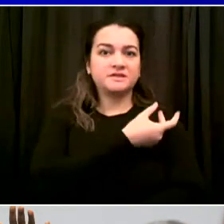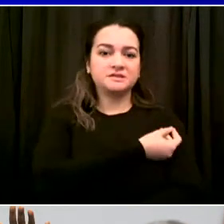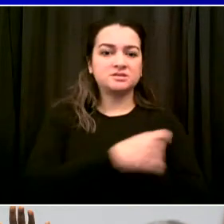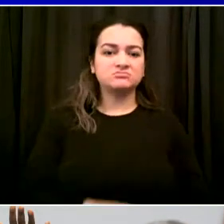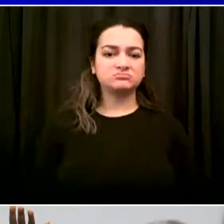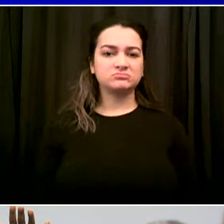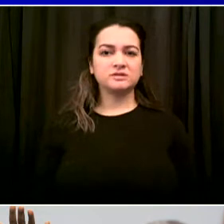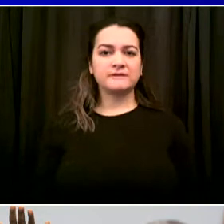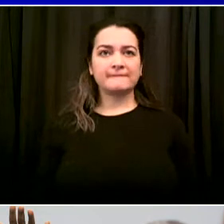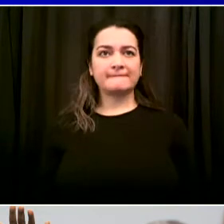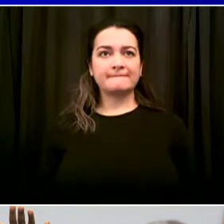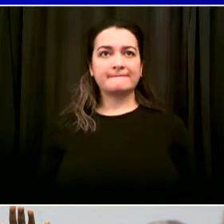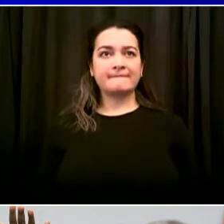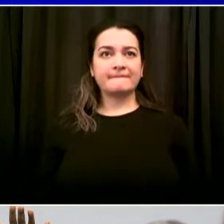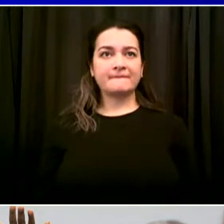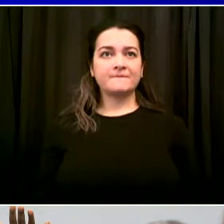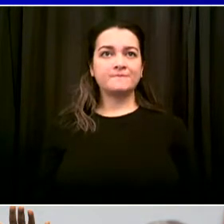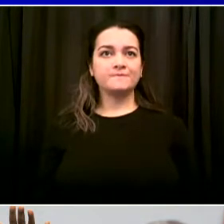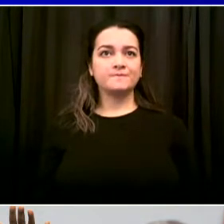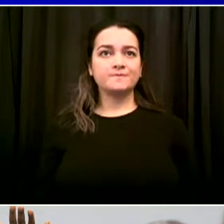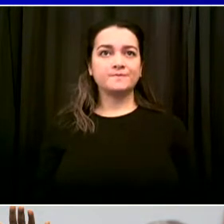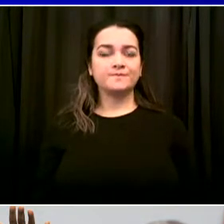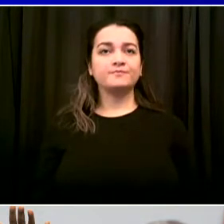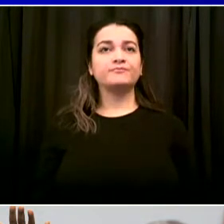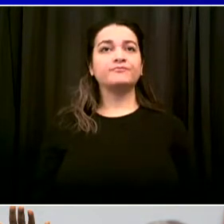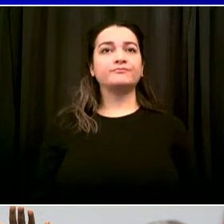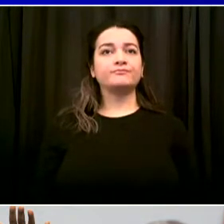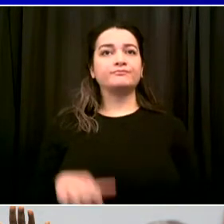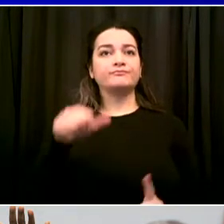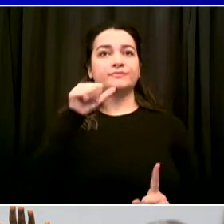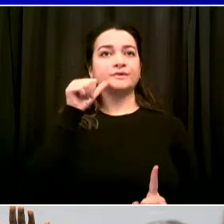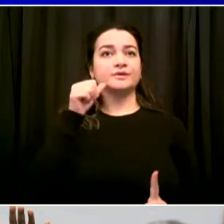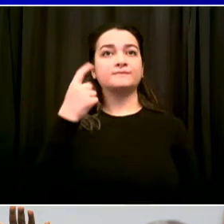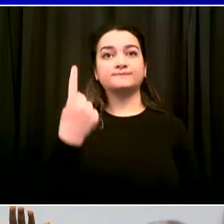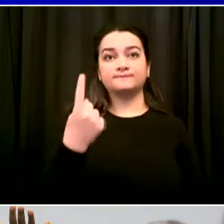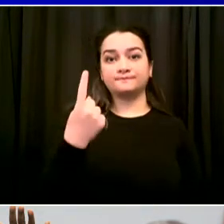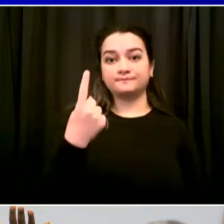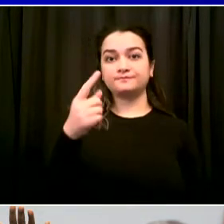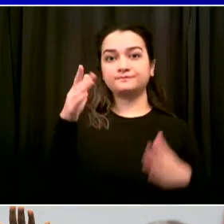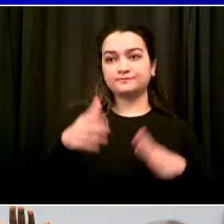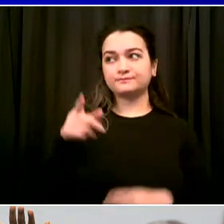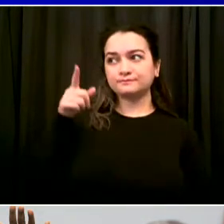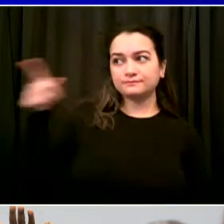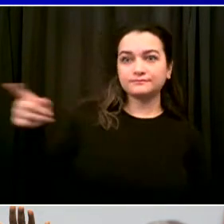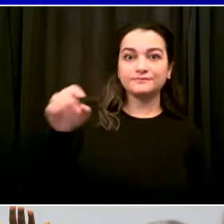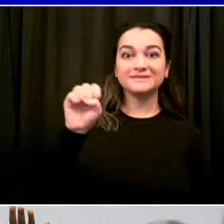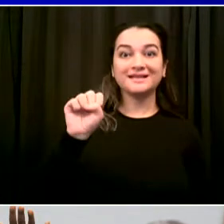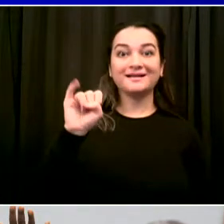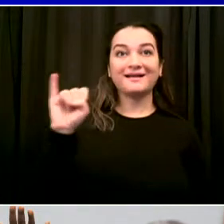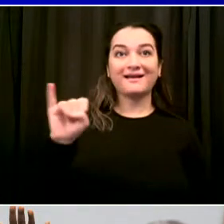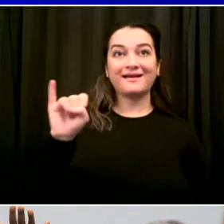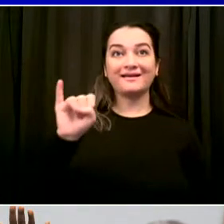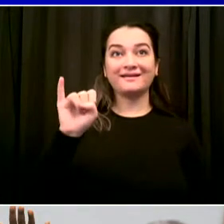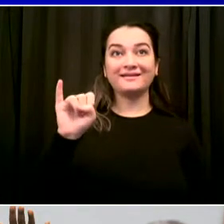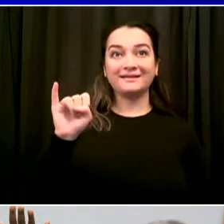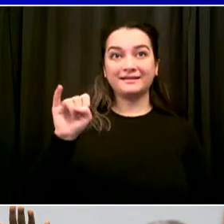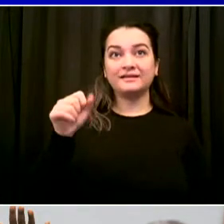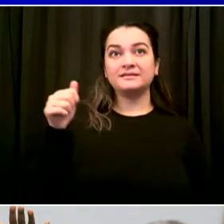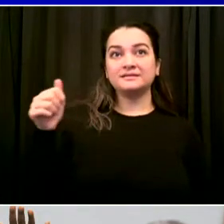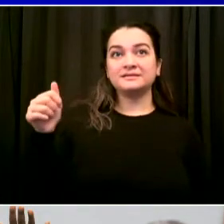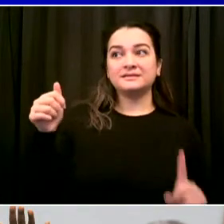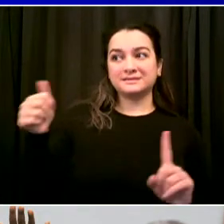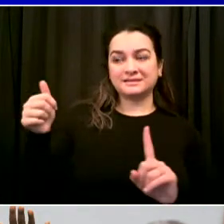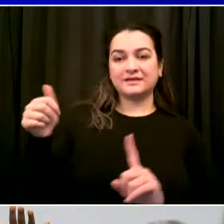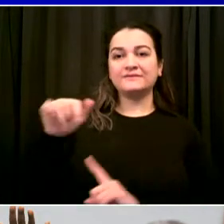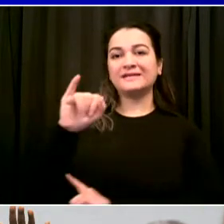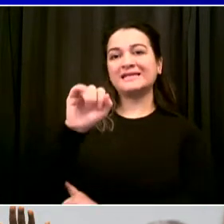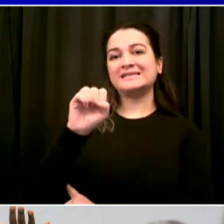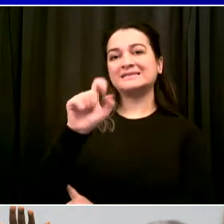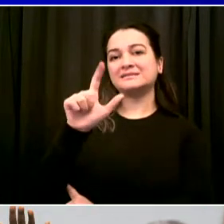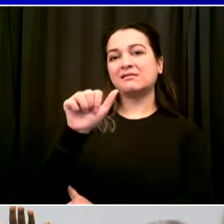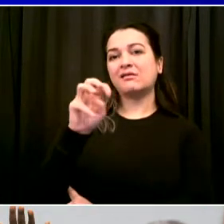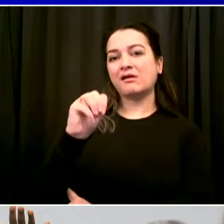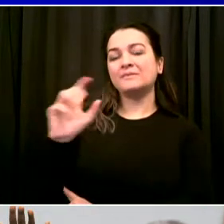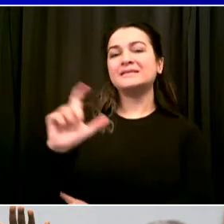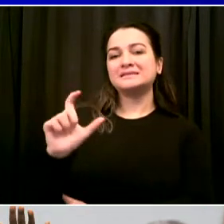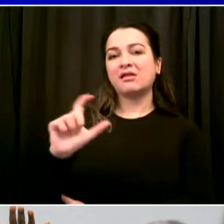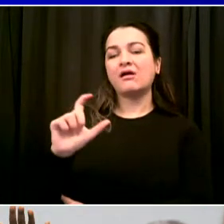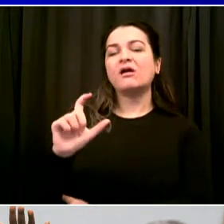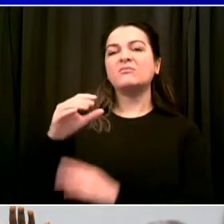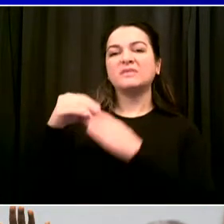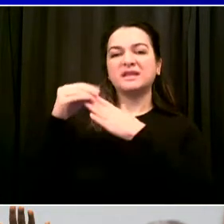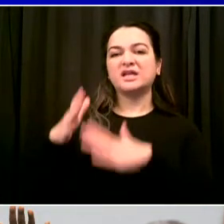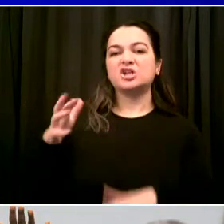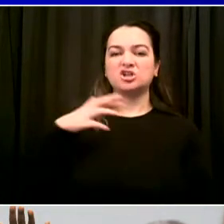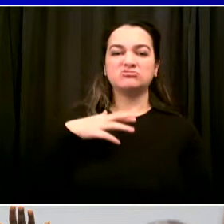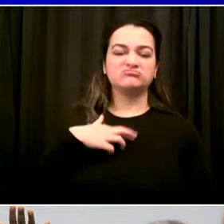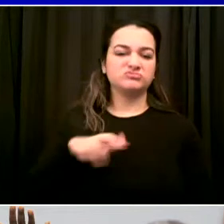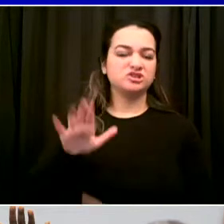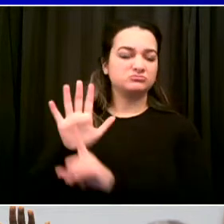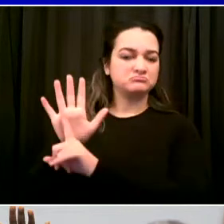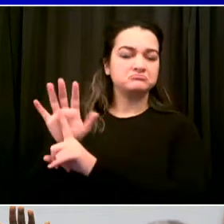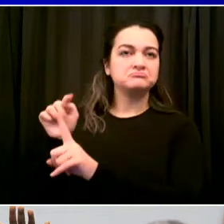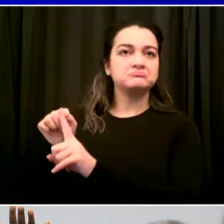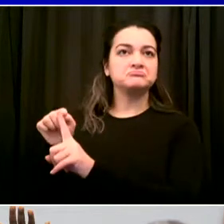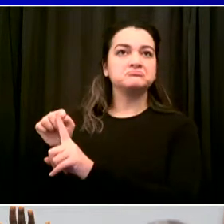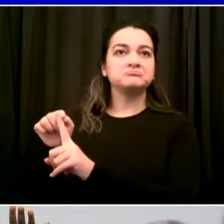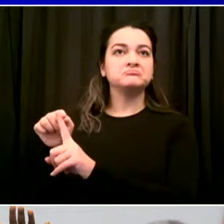A SUGUGGESTION IN THE GATHERING